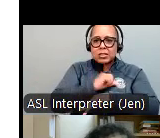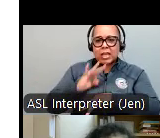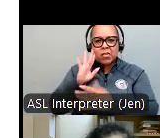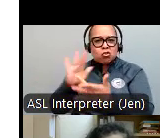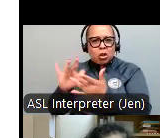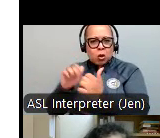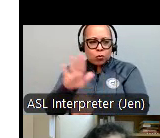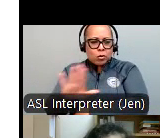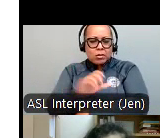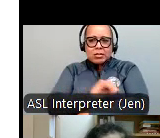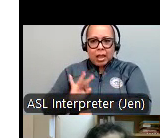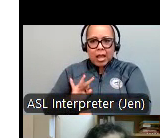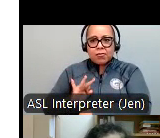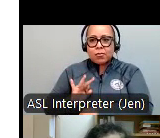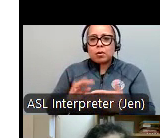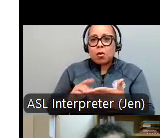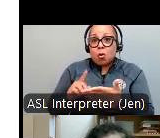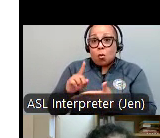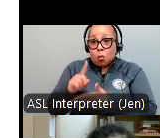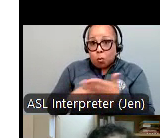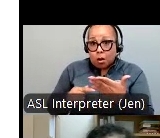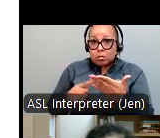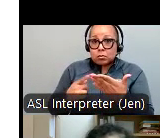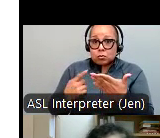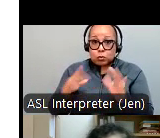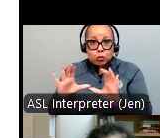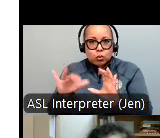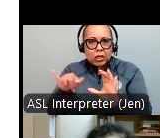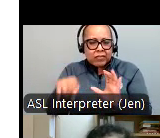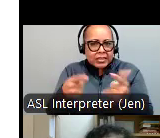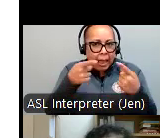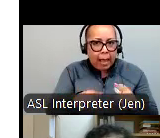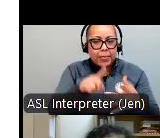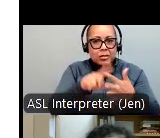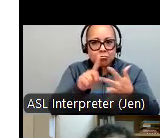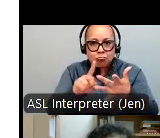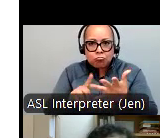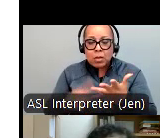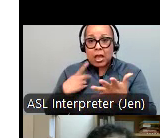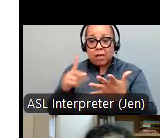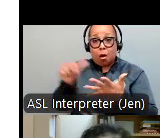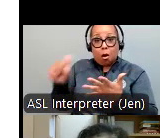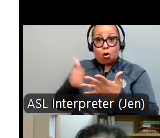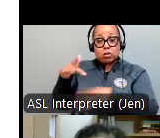staff. What do we do if this happens, are there some alternate spots where we could still